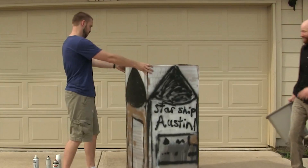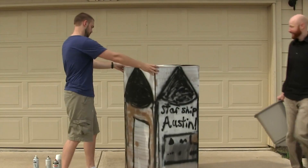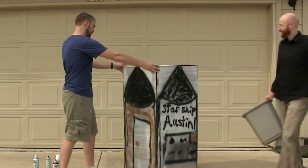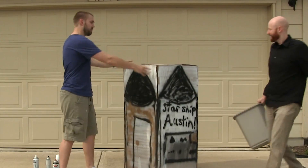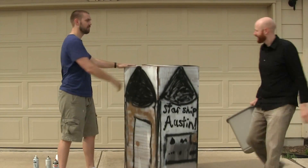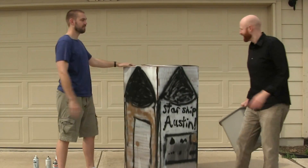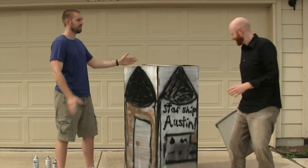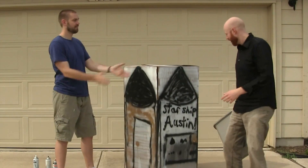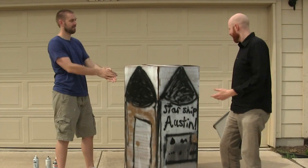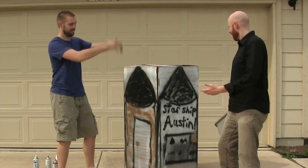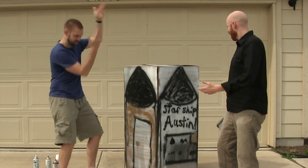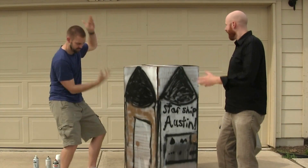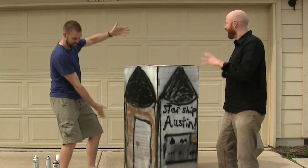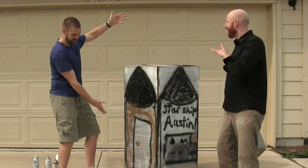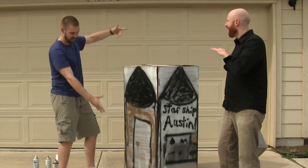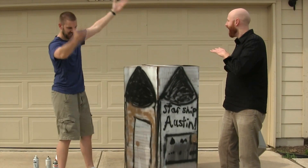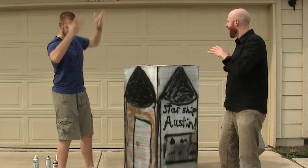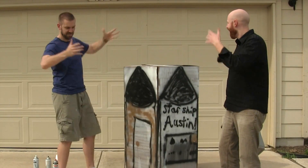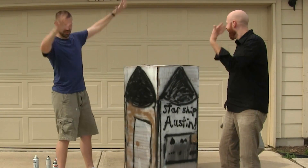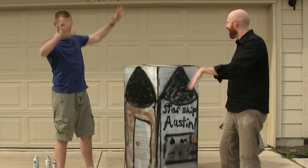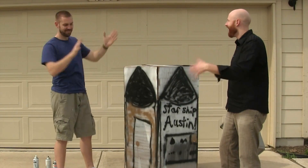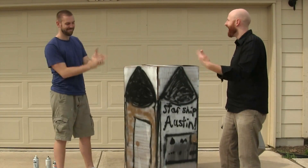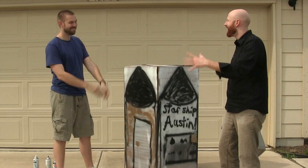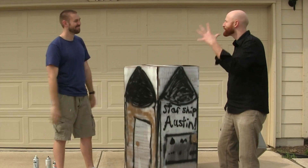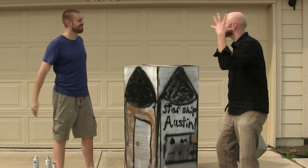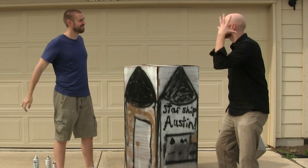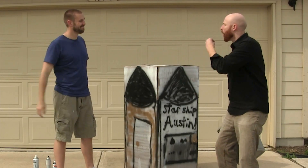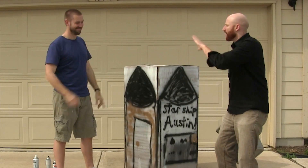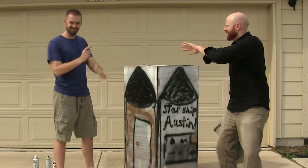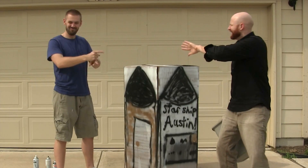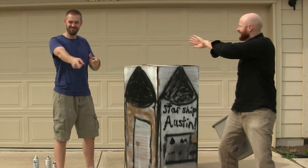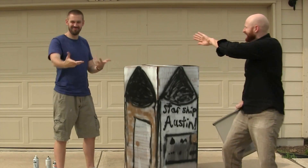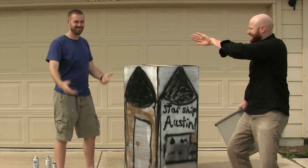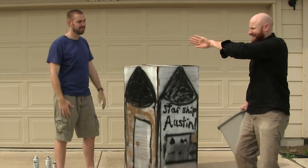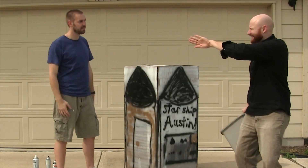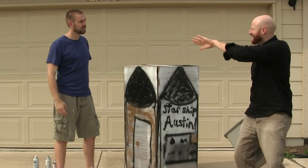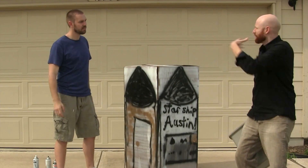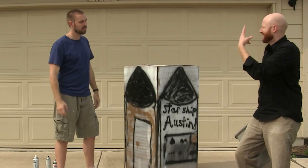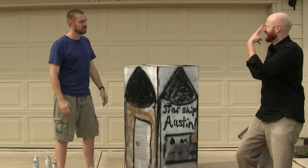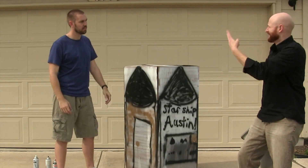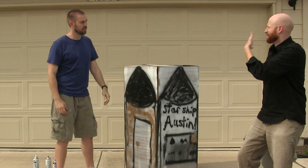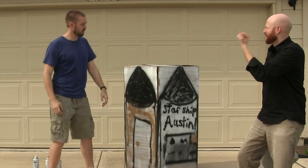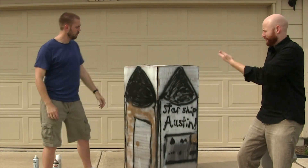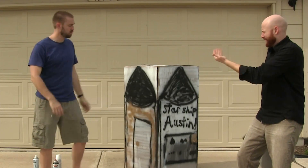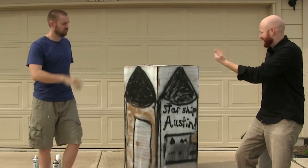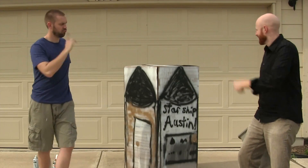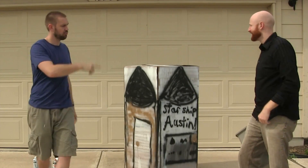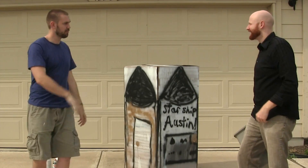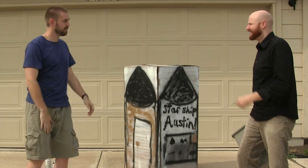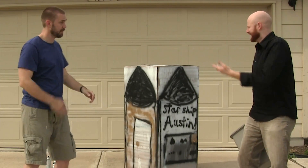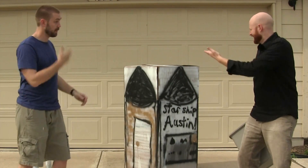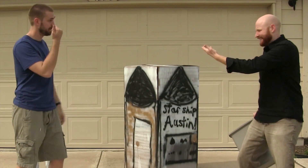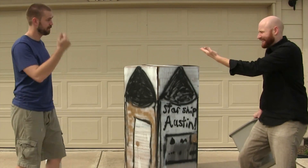Jeremy: Well there it is. Austin: Hey. Jeremy: It's all done. Austin: Whoa, it's gorgeous. Can you step to the side a little bit? Jeremy: Yeah sure. Austin: Because I just want to see it better.